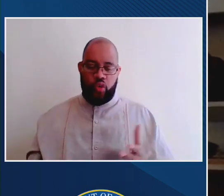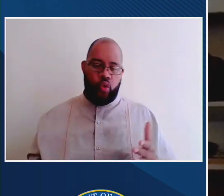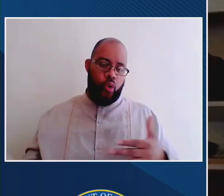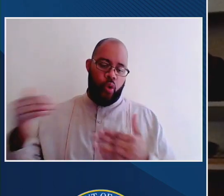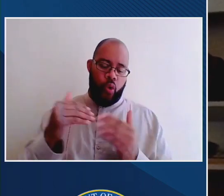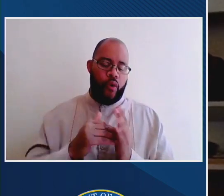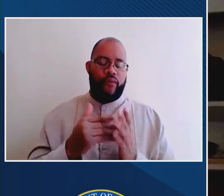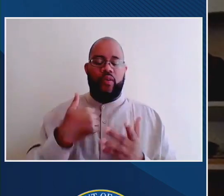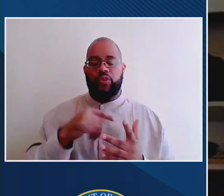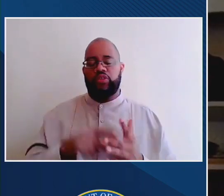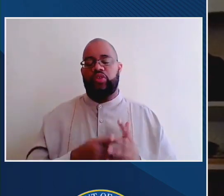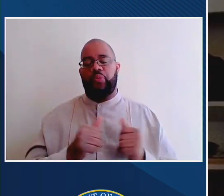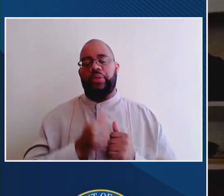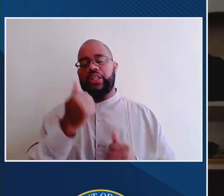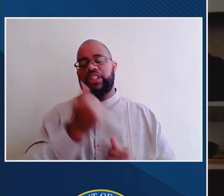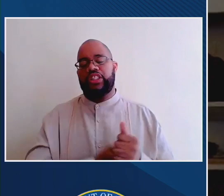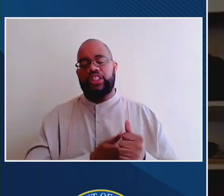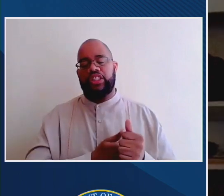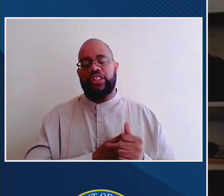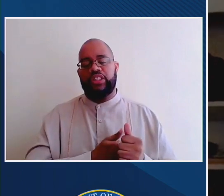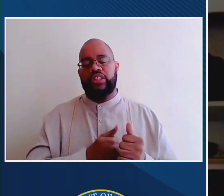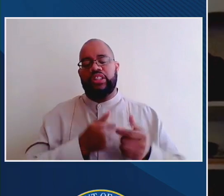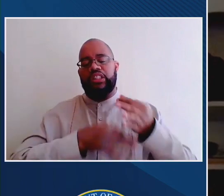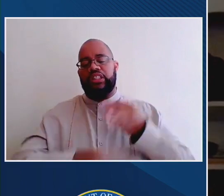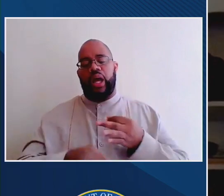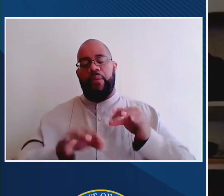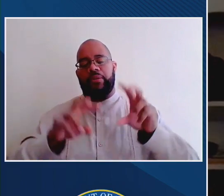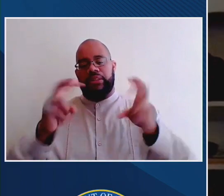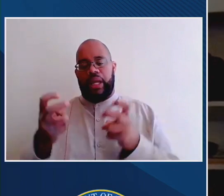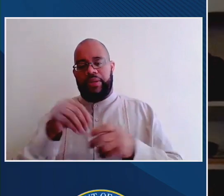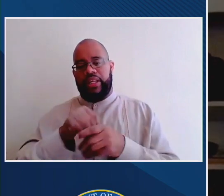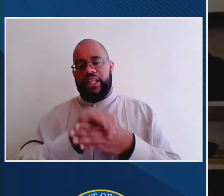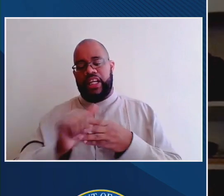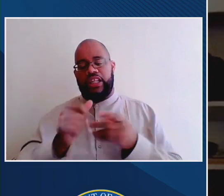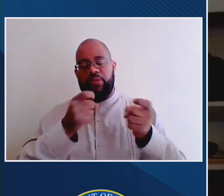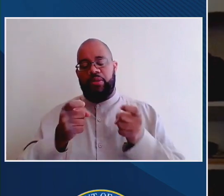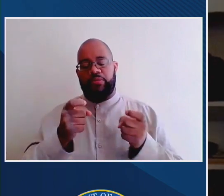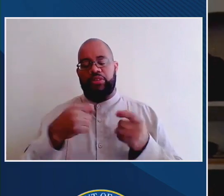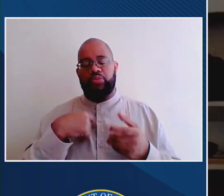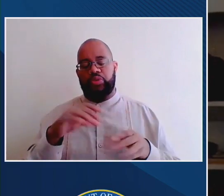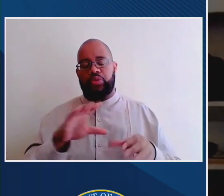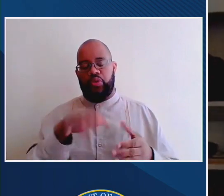with each subtopic in cash management. So what I'll do is just go over it and